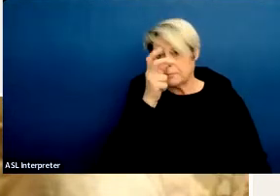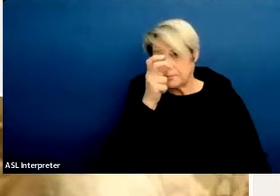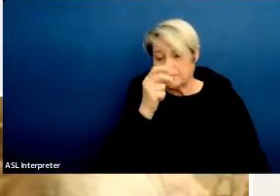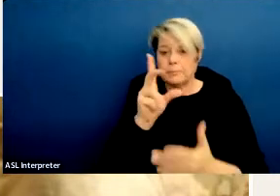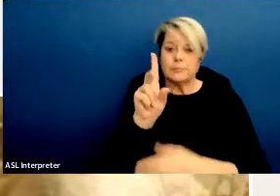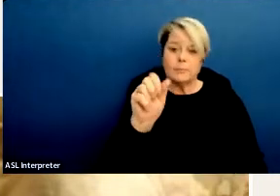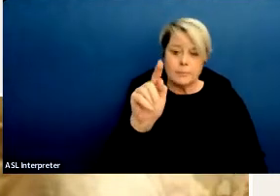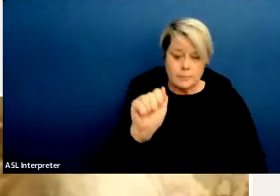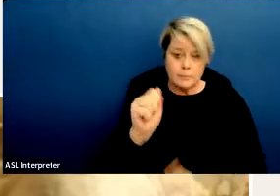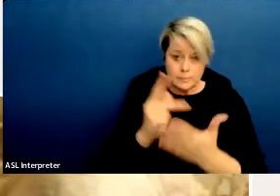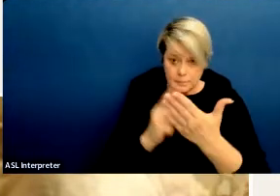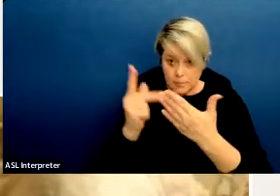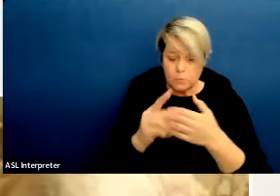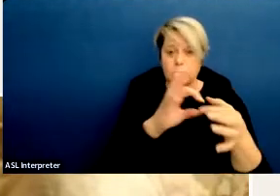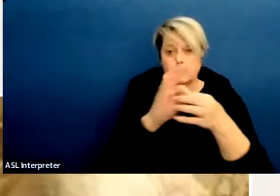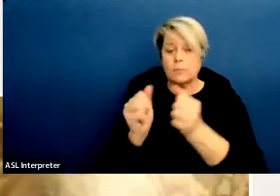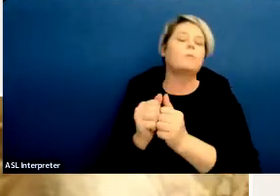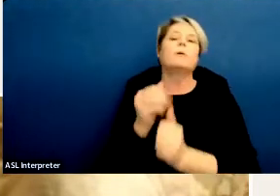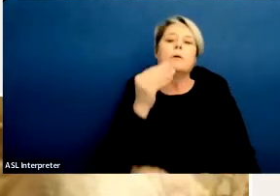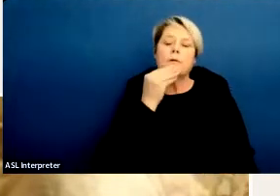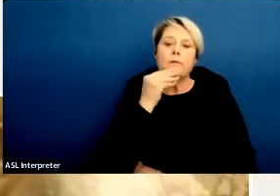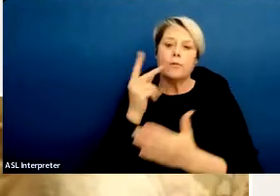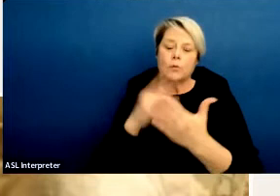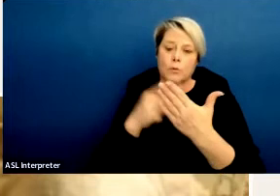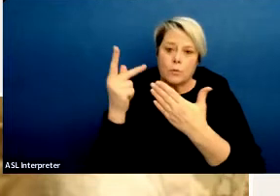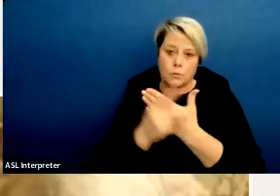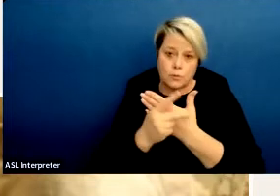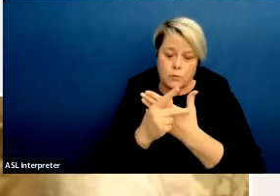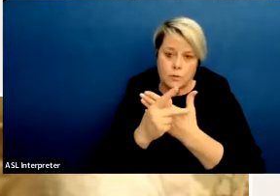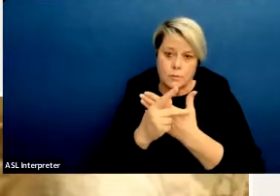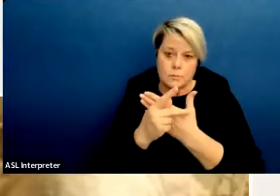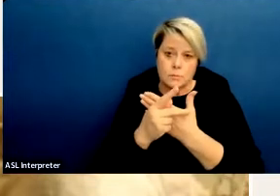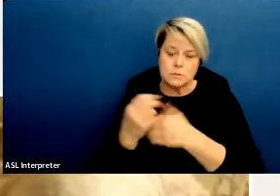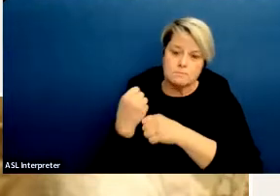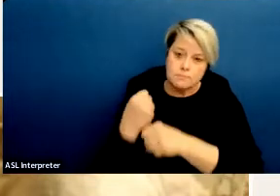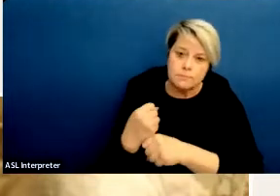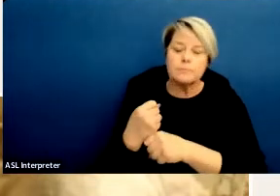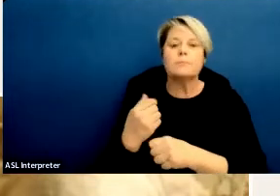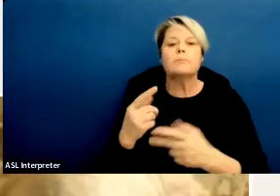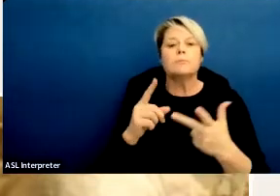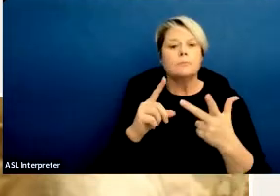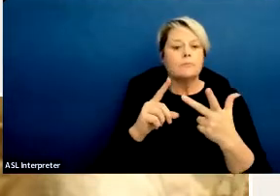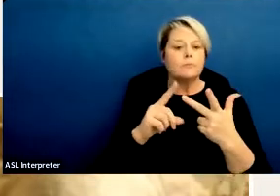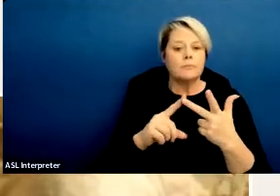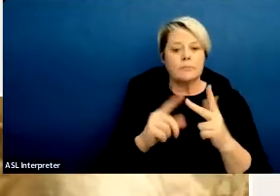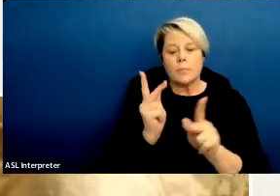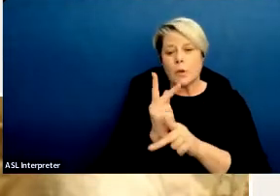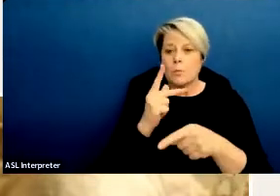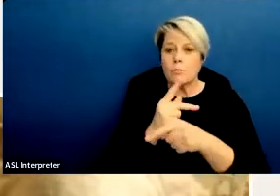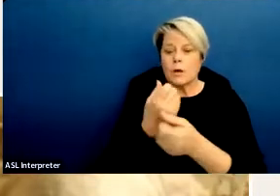reports provided by the economic research service, the pesticide data program, links to foodsis STEPBGS